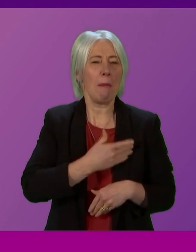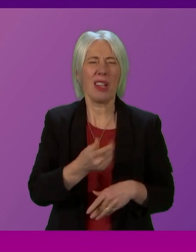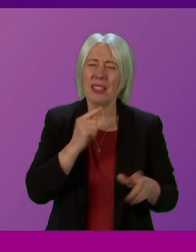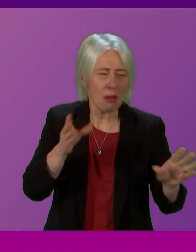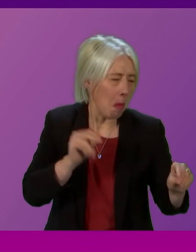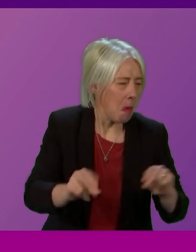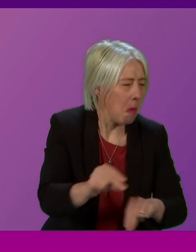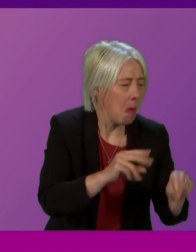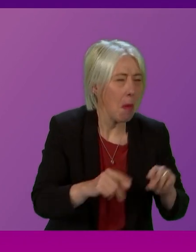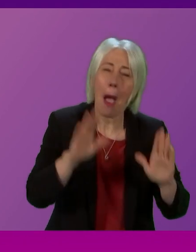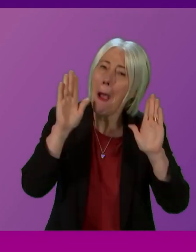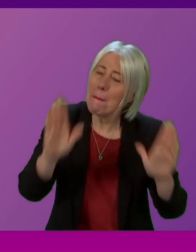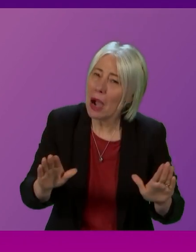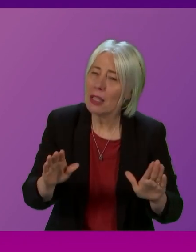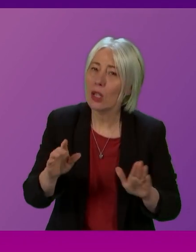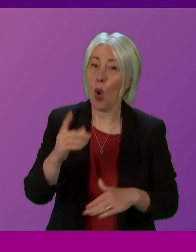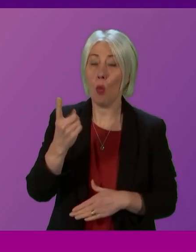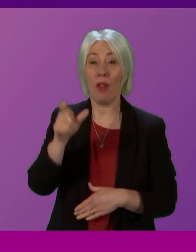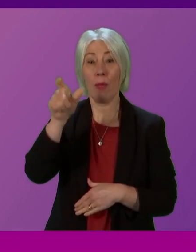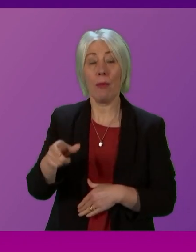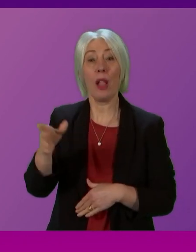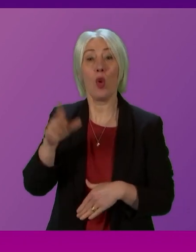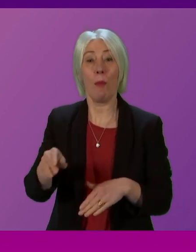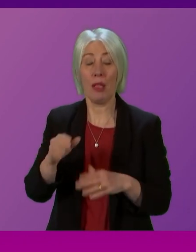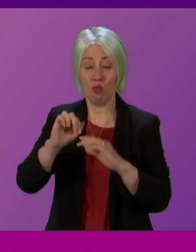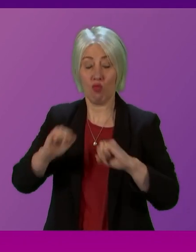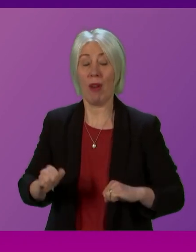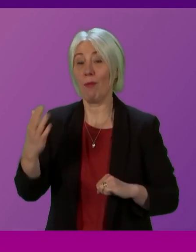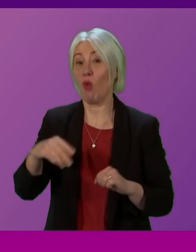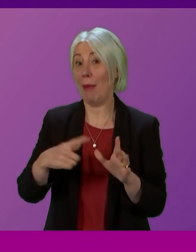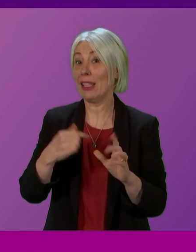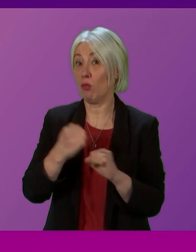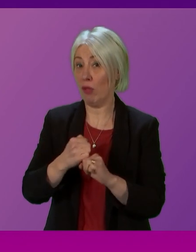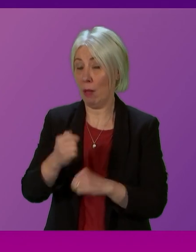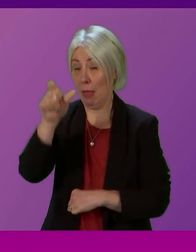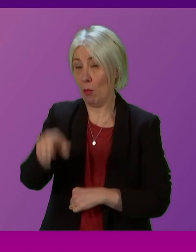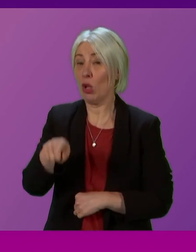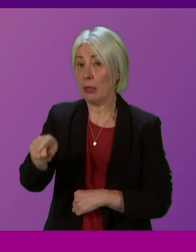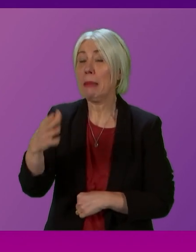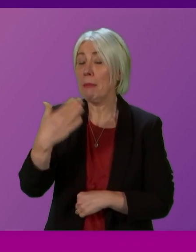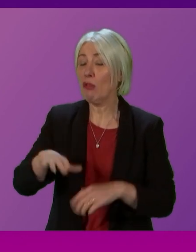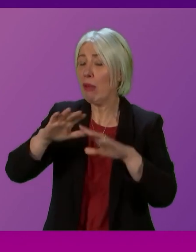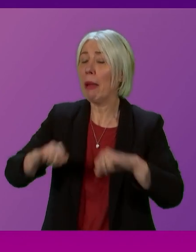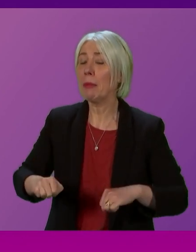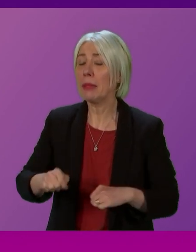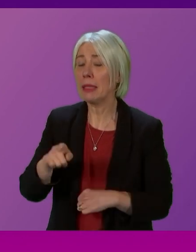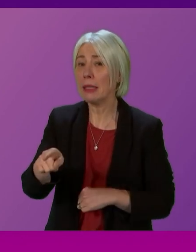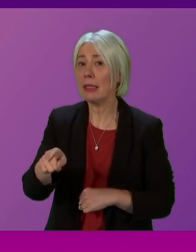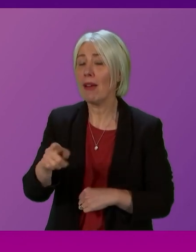to the words of one of Adam Graham’s victims. This survivor was raped by him.